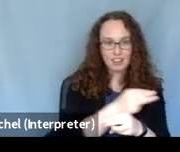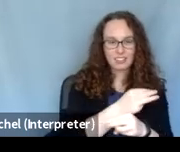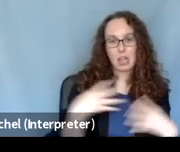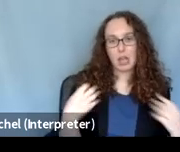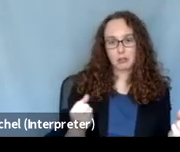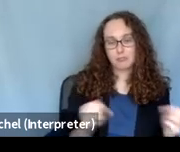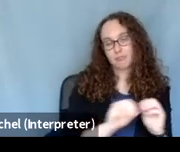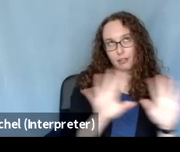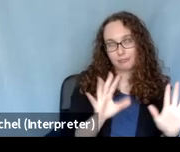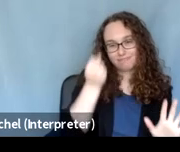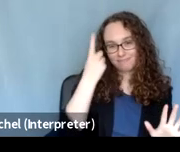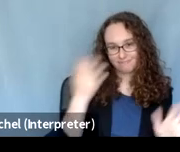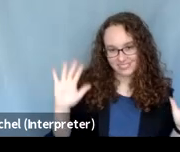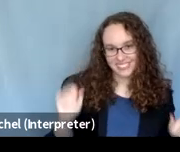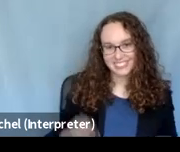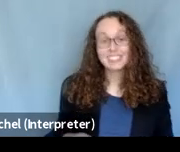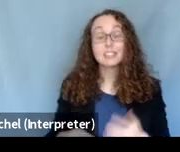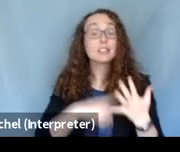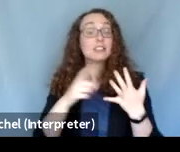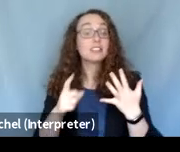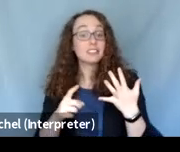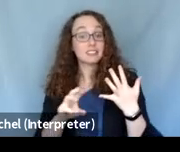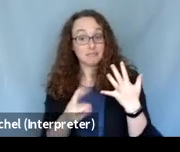understanding the world around you theoretically, physically,